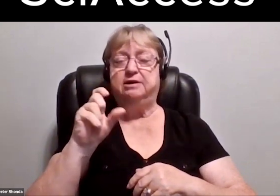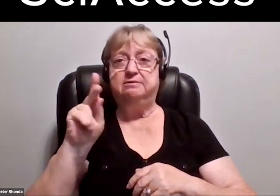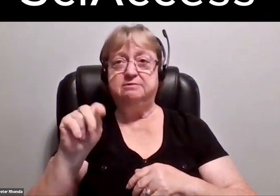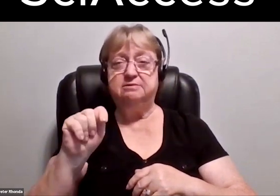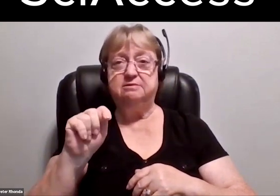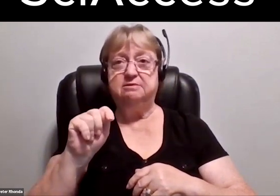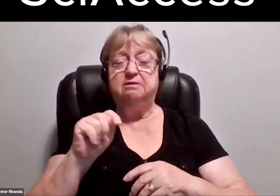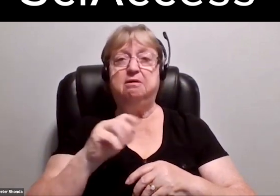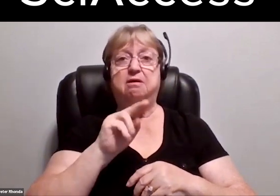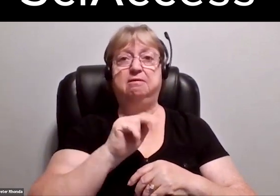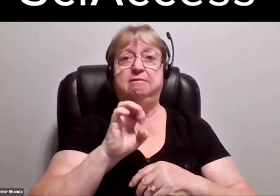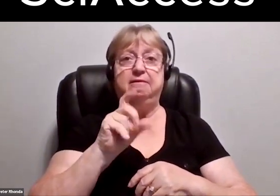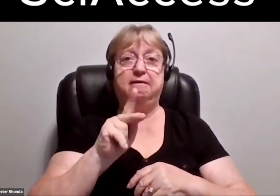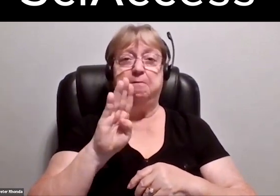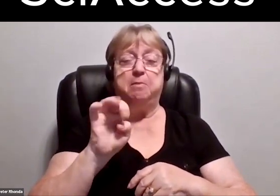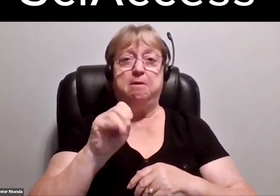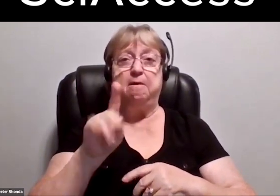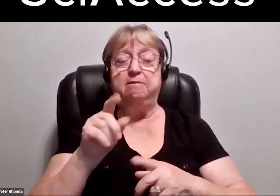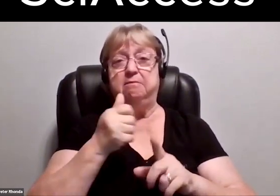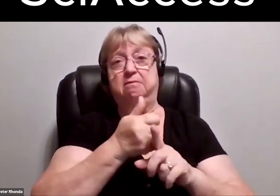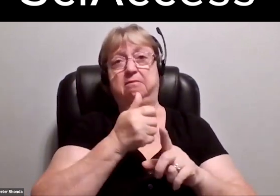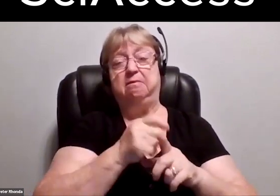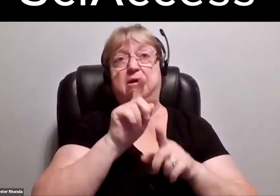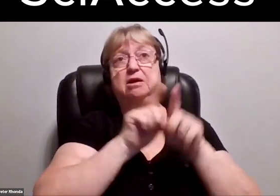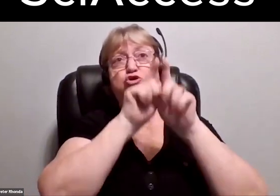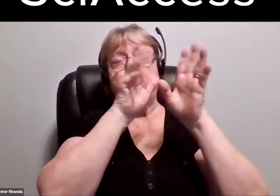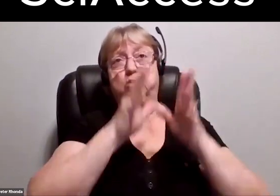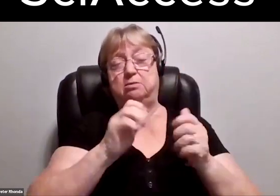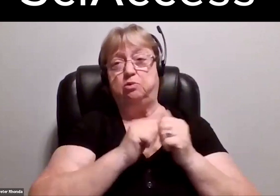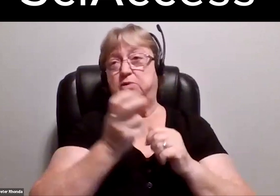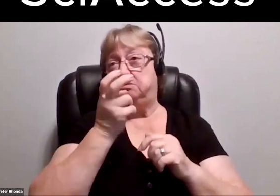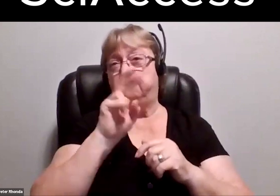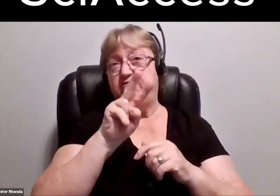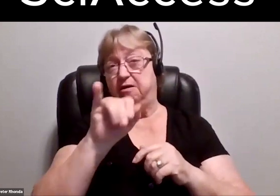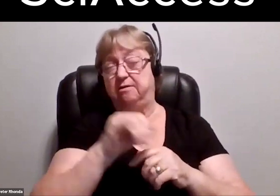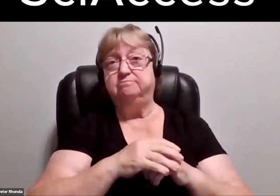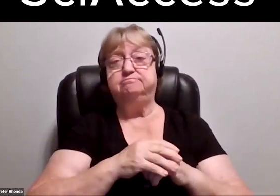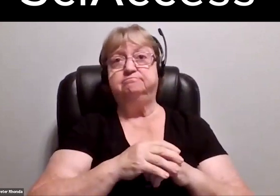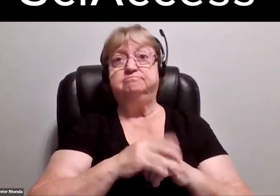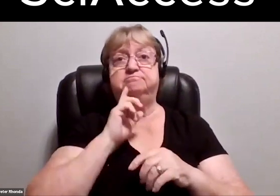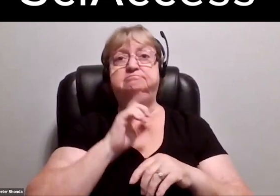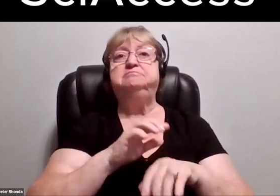Nic Bonne who is an astronomer with visual impairments who does the Tactile Universe Project,